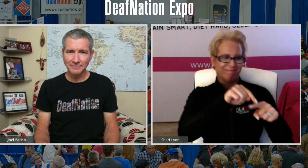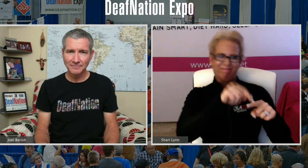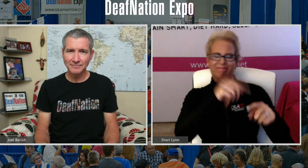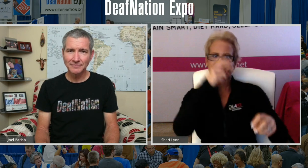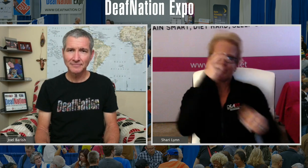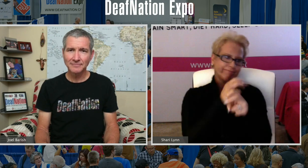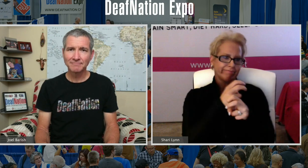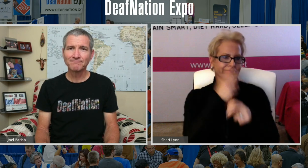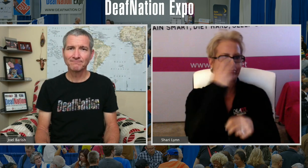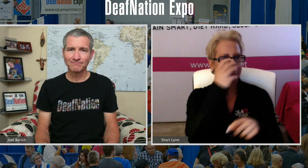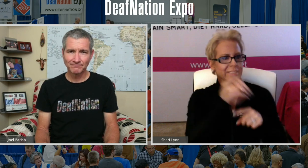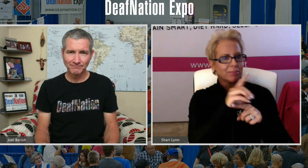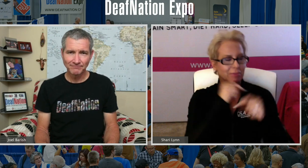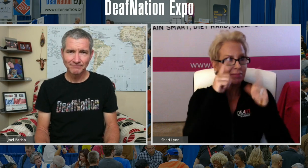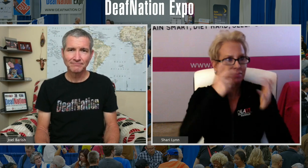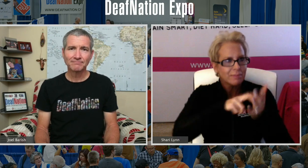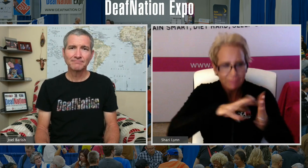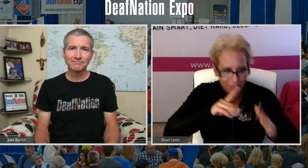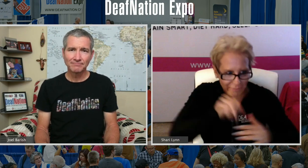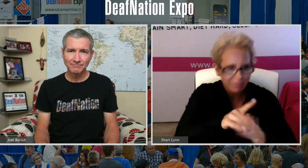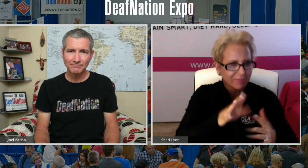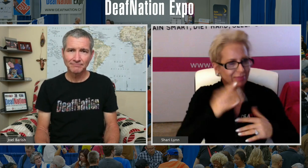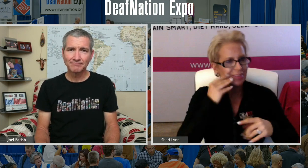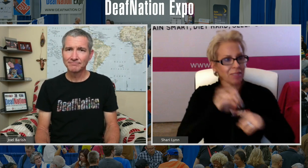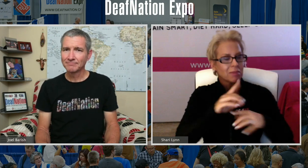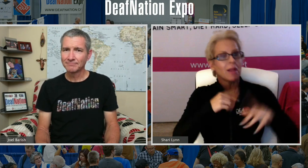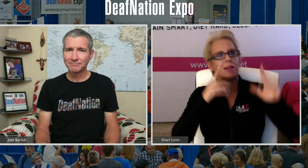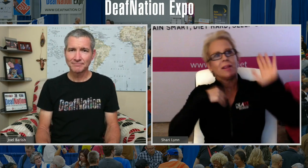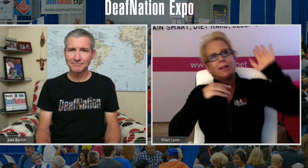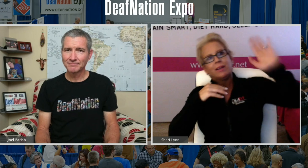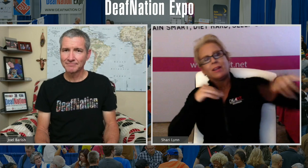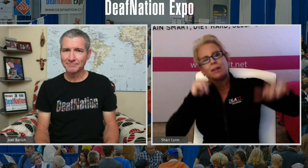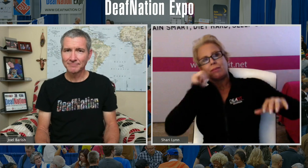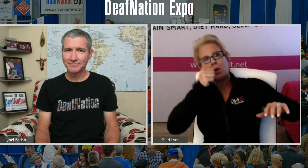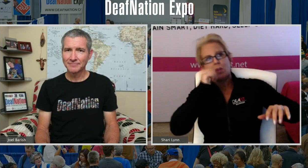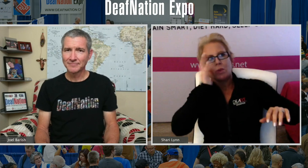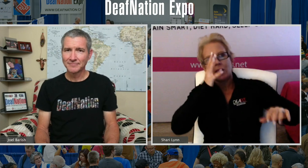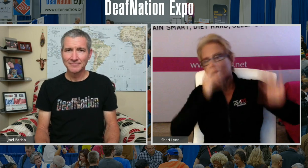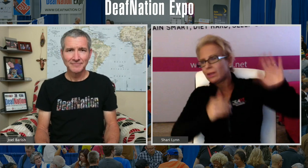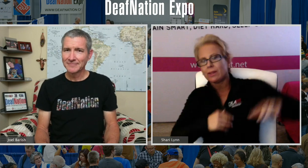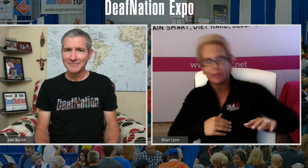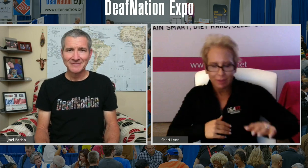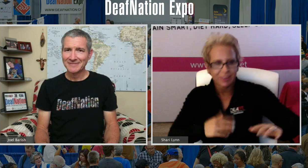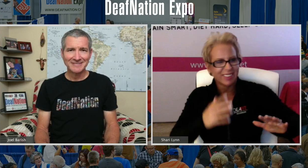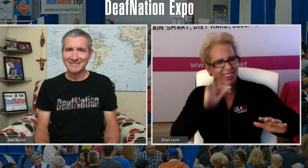but discipline is hard. You have to get up and go, you know, rather than wait until later.